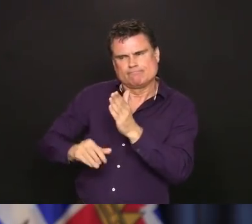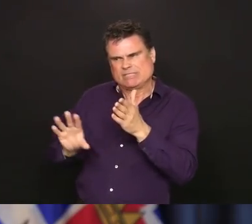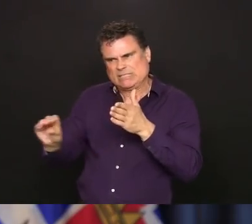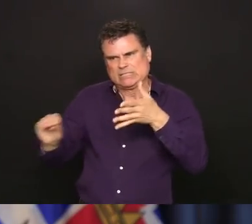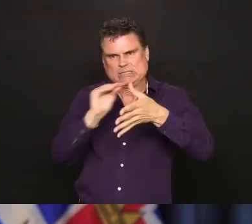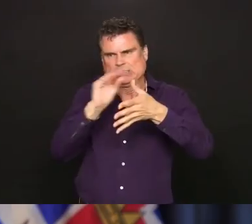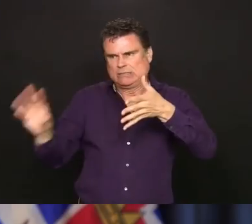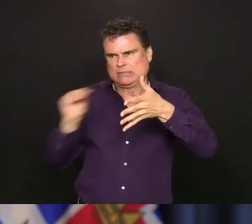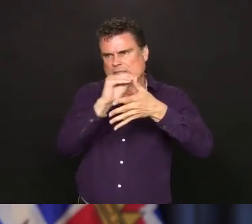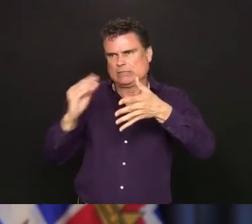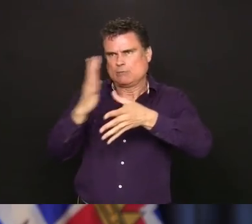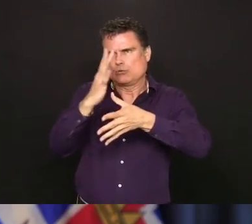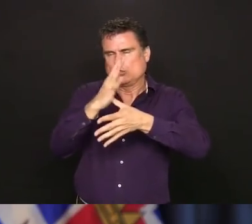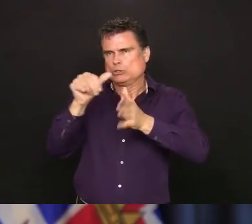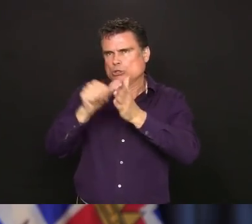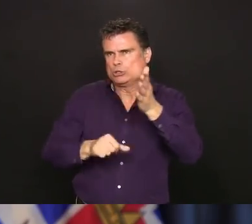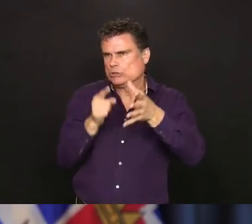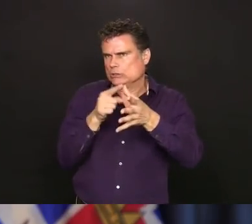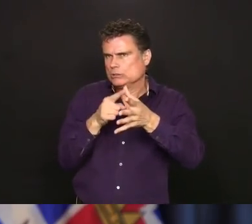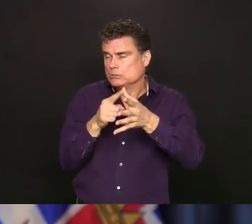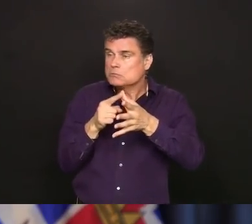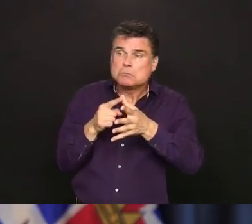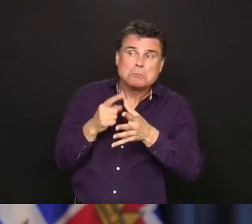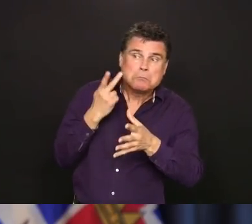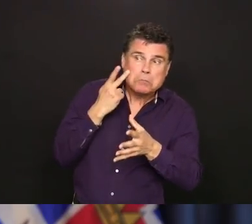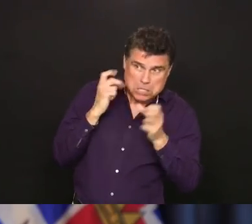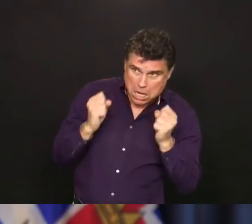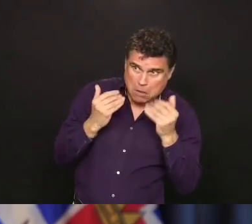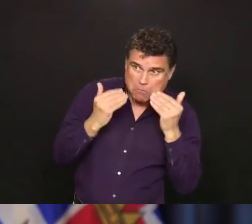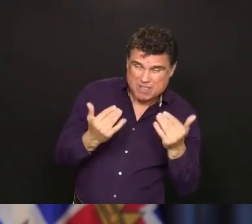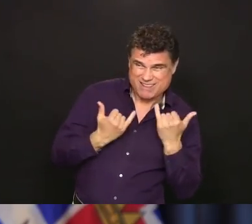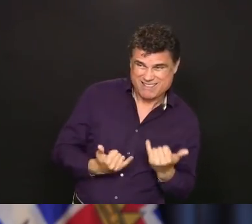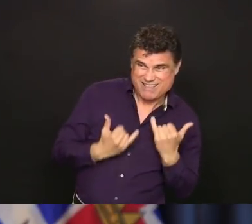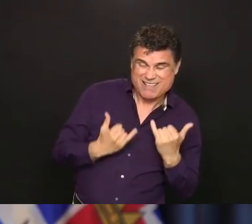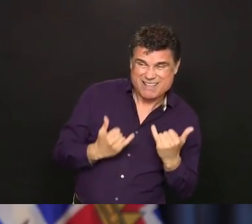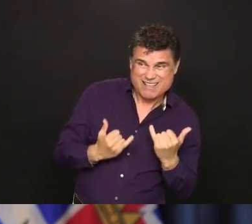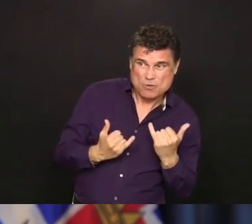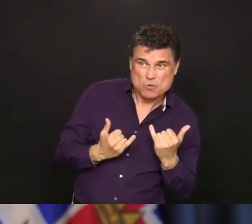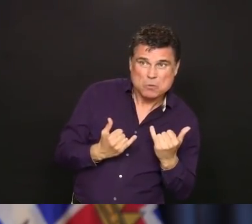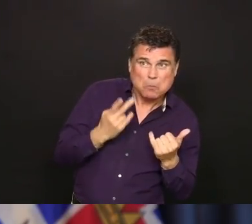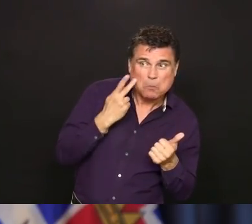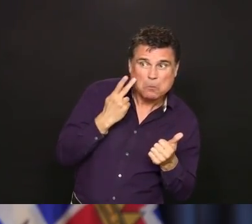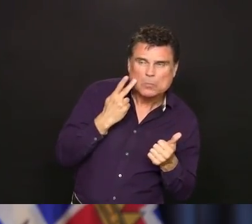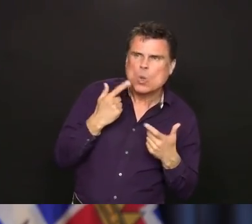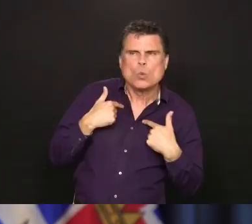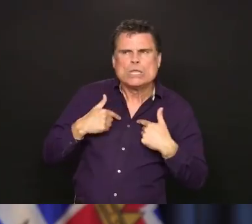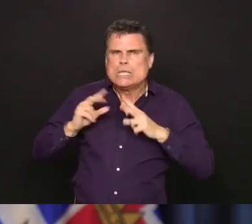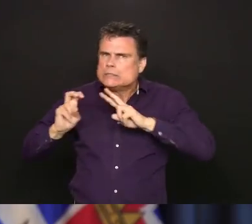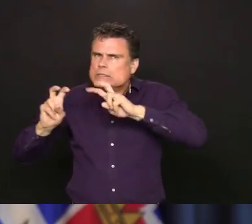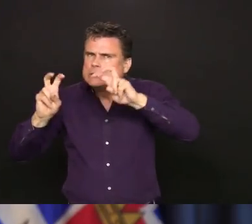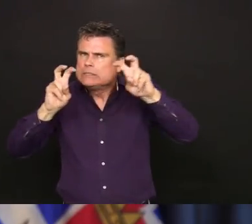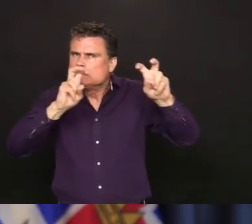And it requires us being certain that our acute care facilities are able to deal with this in individual cases and